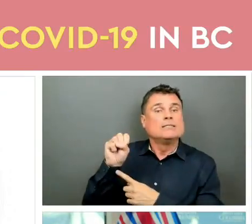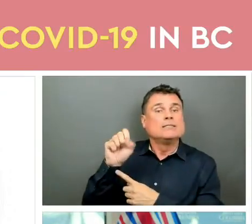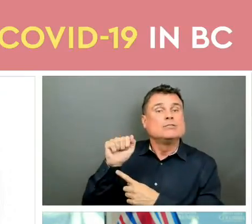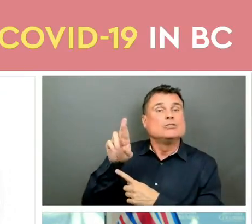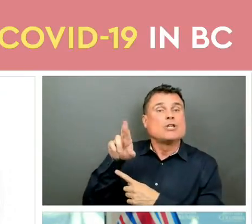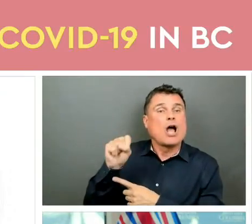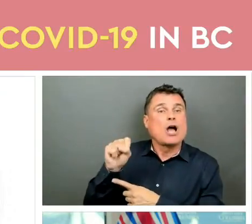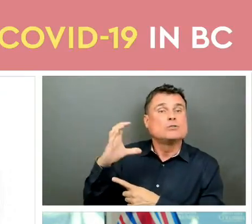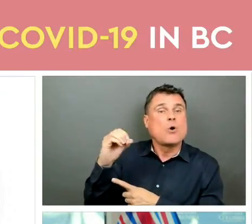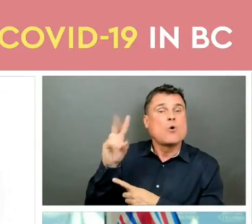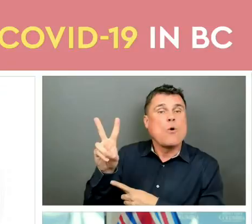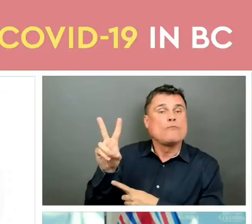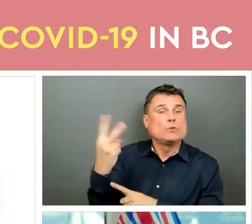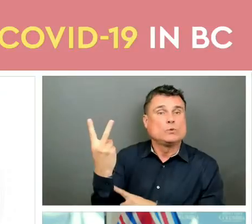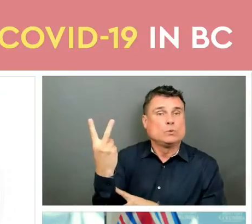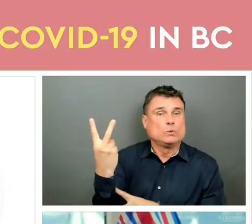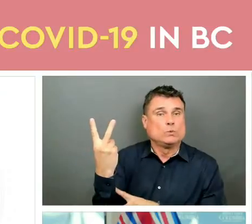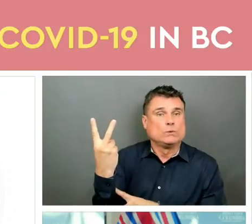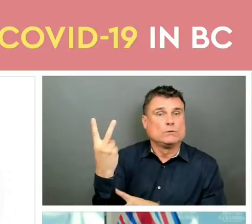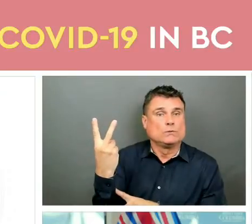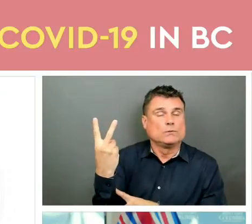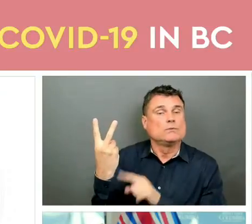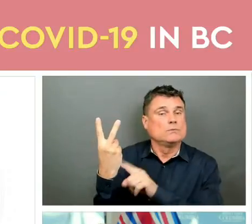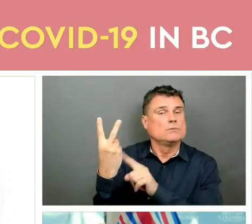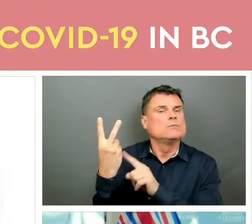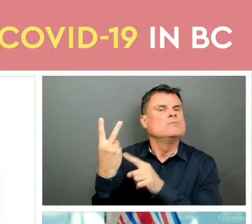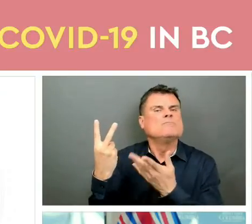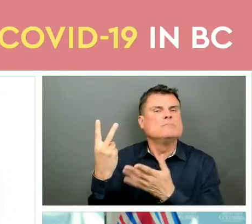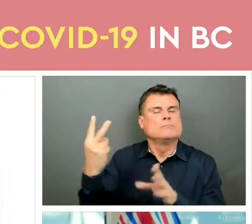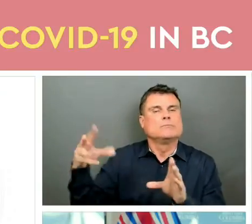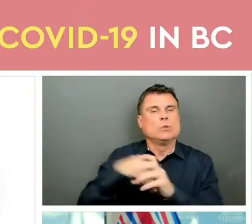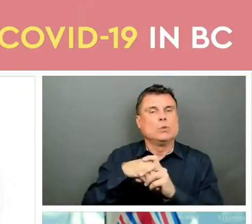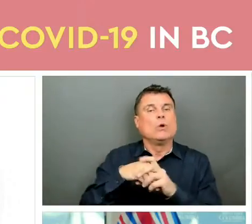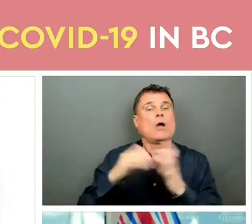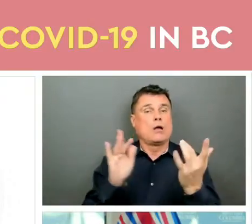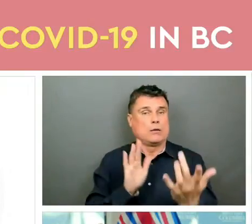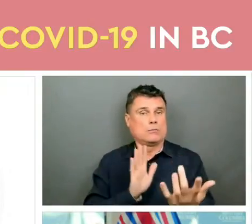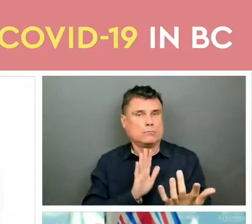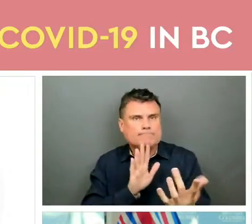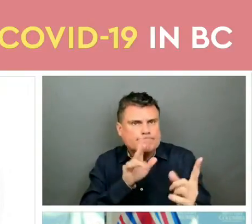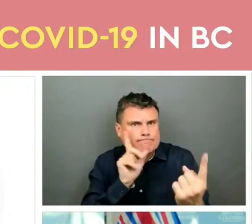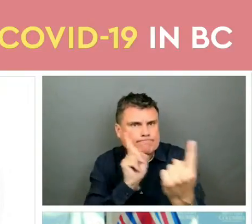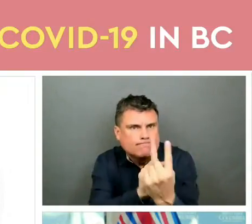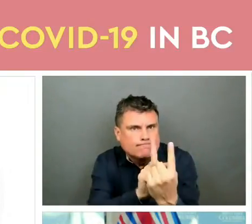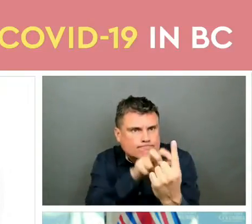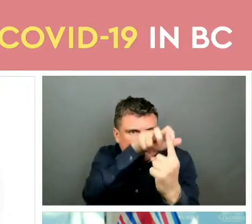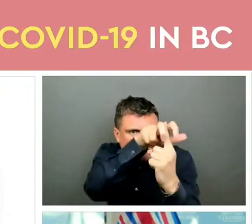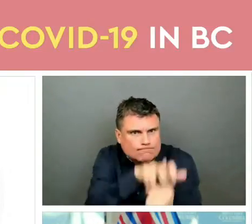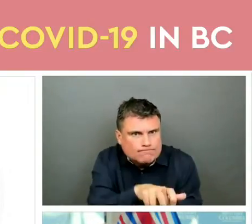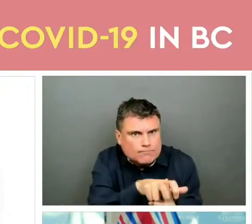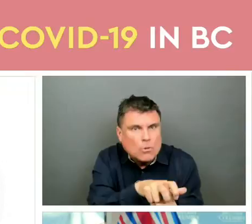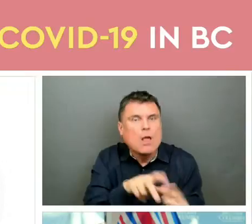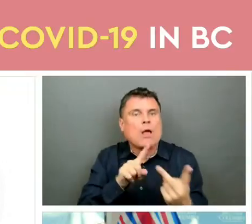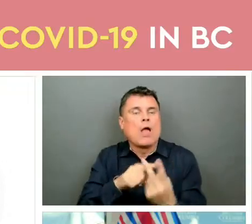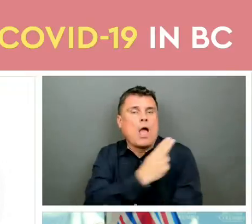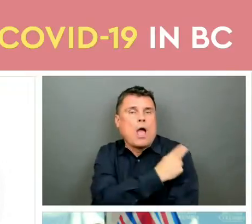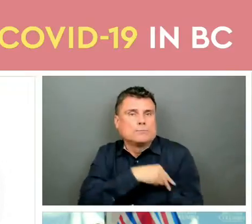public health case management, contact tracing, and clinical care, infection control measures that we need to